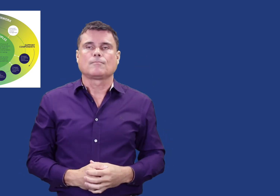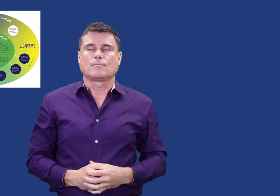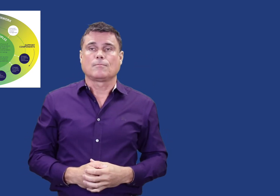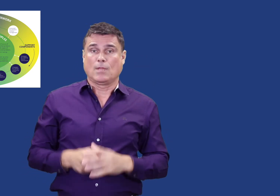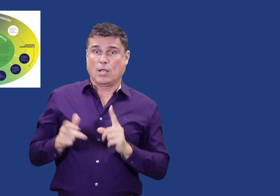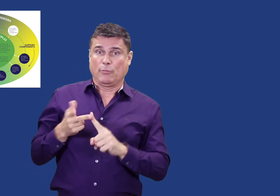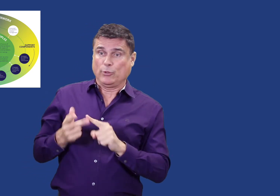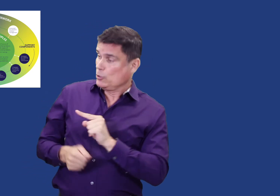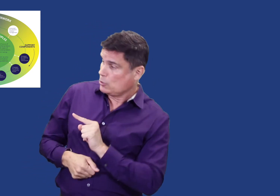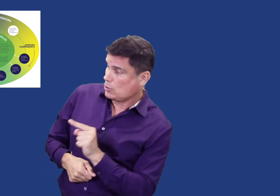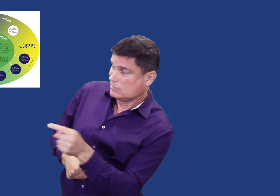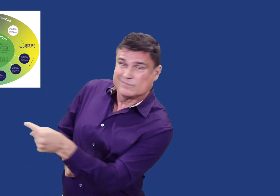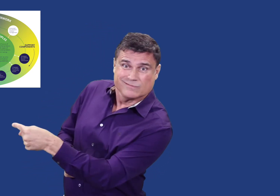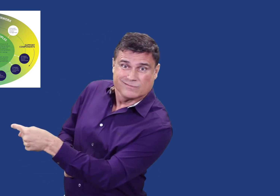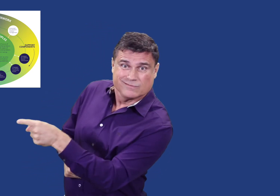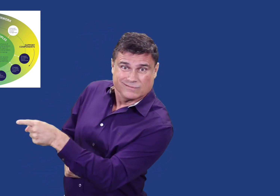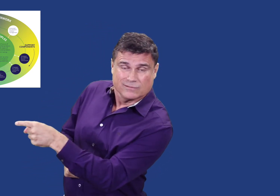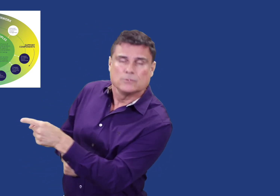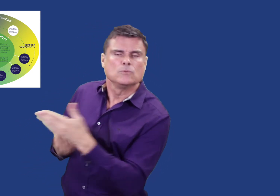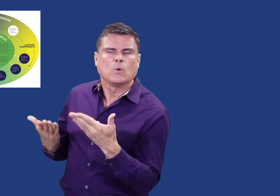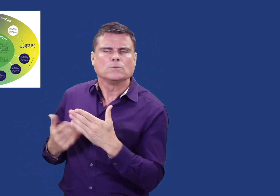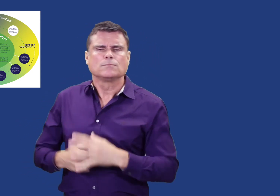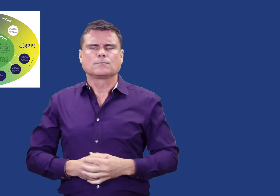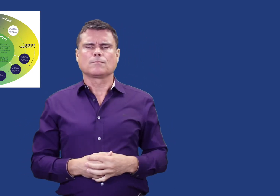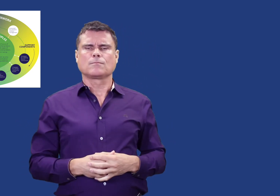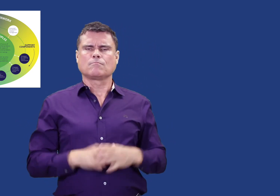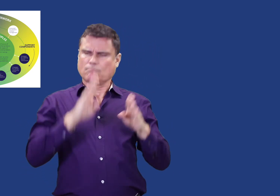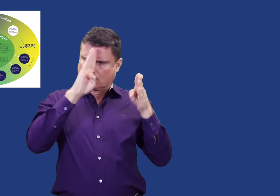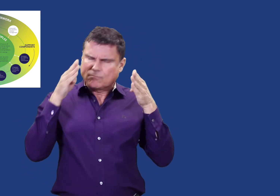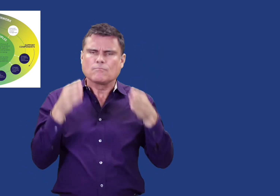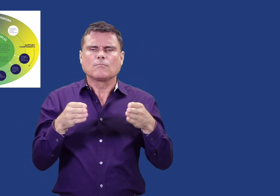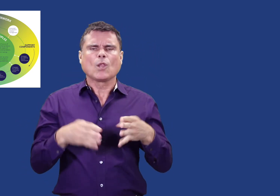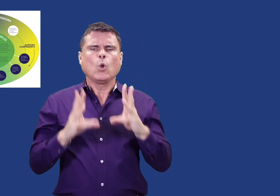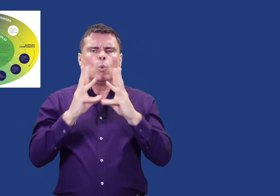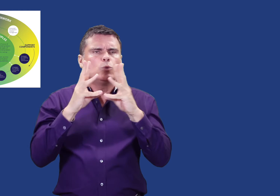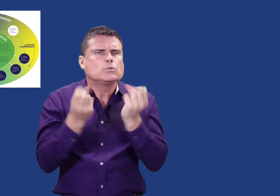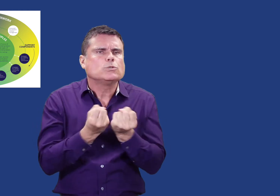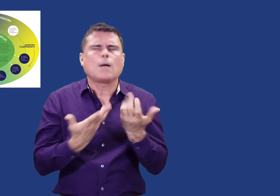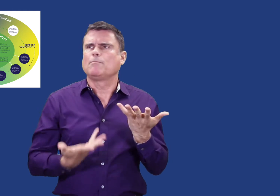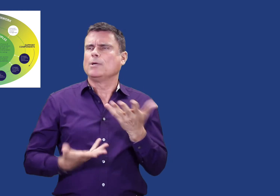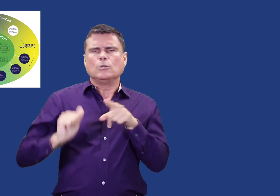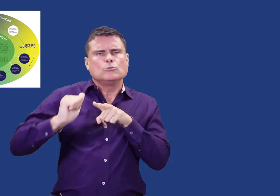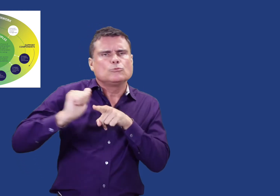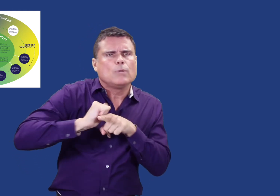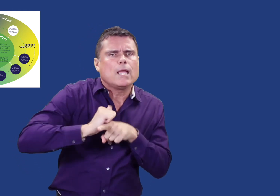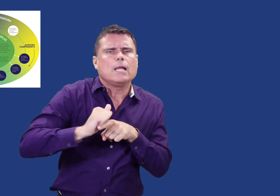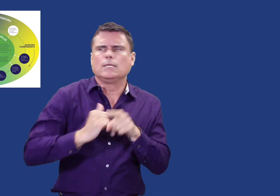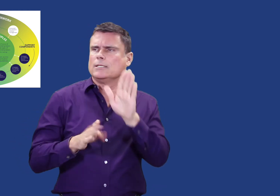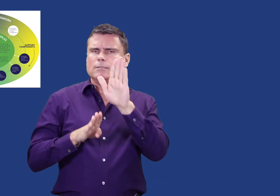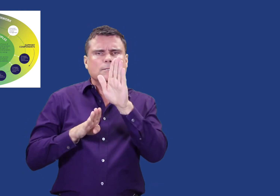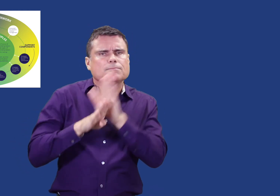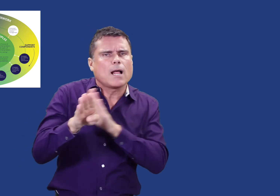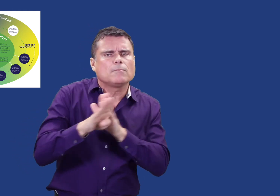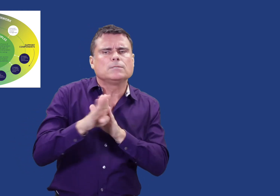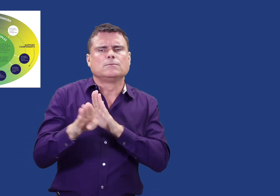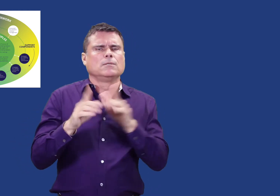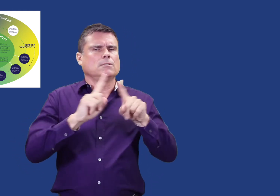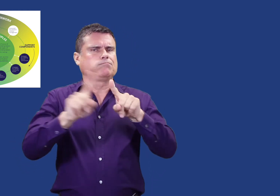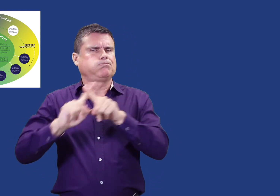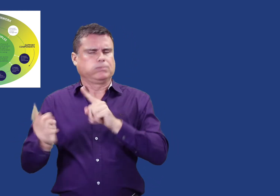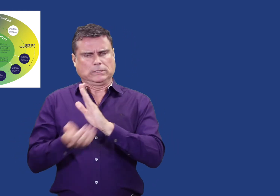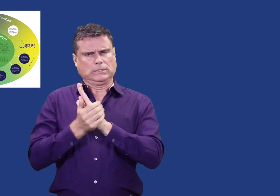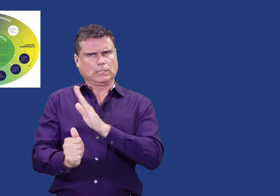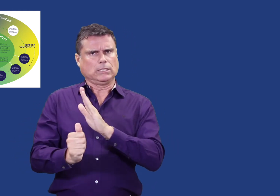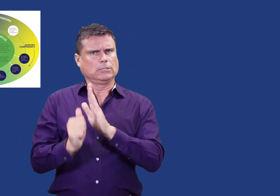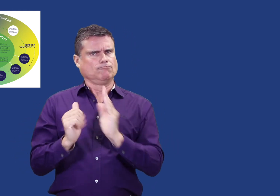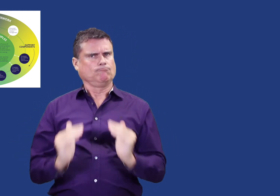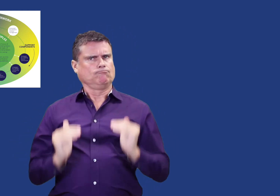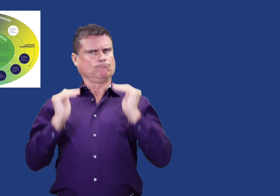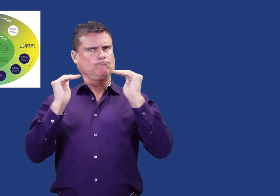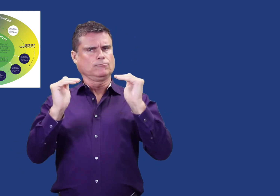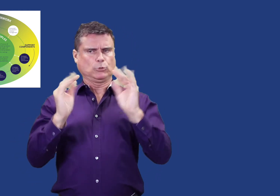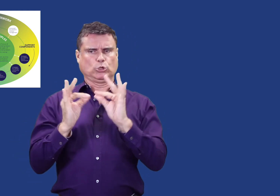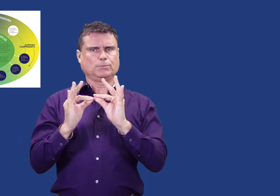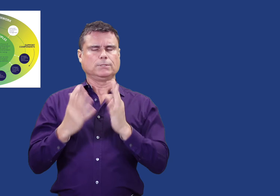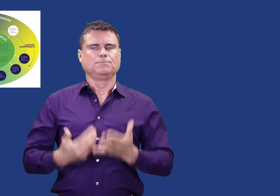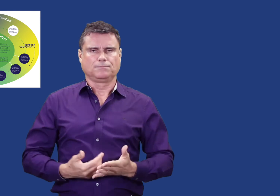THE THIRD SUPPORT COMPONENT FOCUSES ON SECTOR AND WORKFORCE DEVELOPMENT